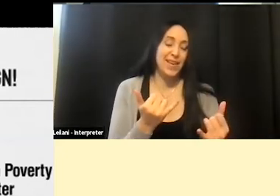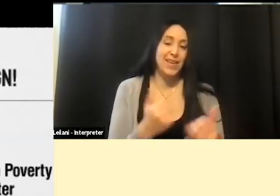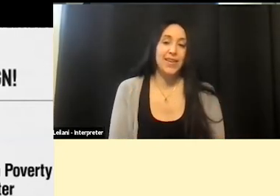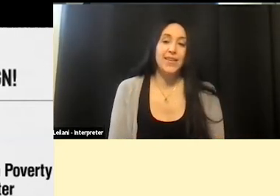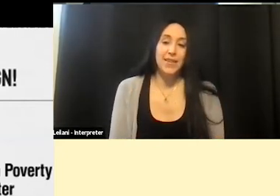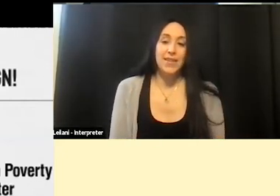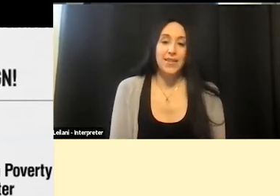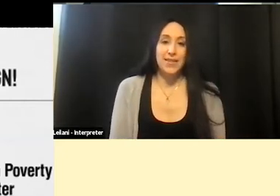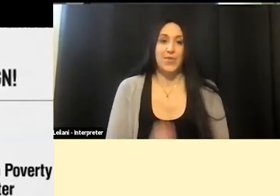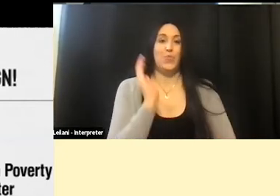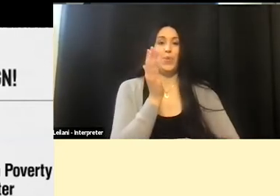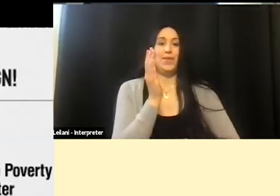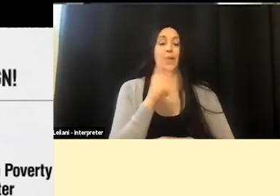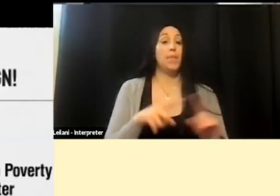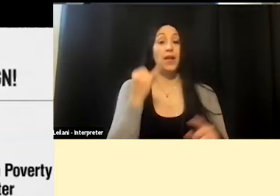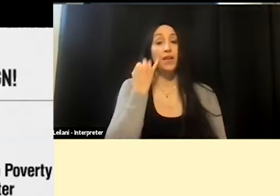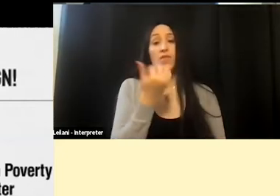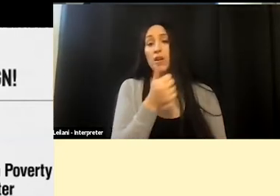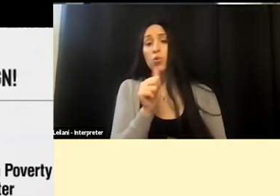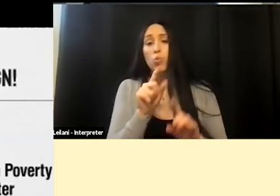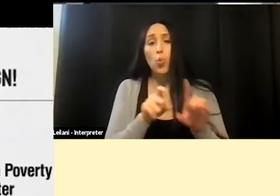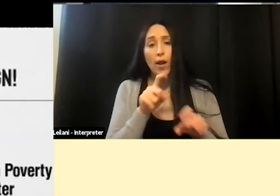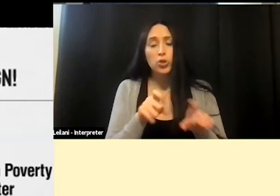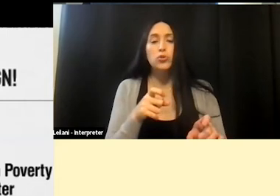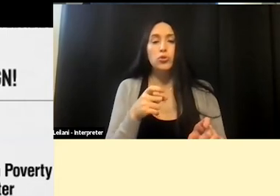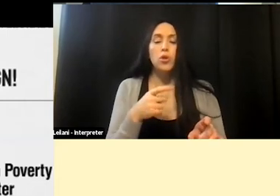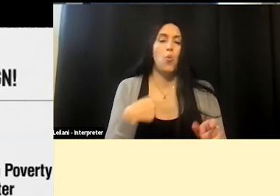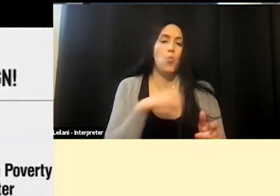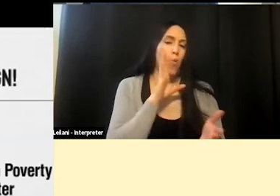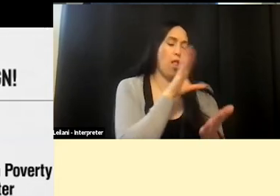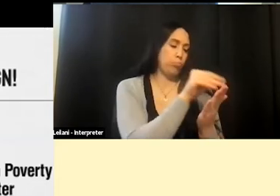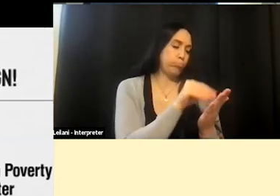and present today. But if you have questions, we can gather them and send them to her